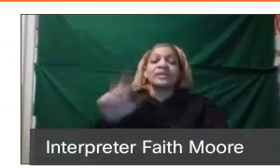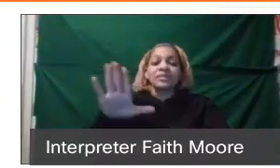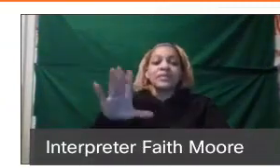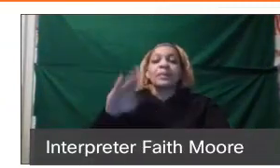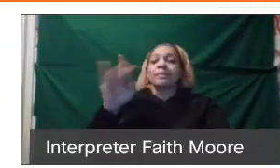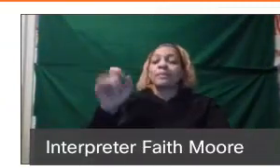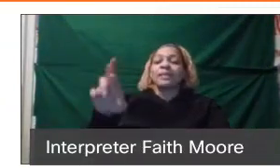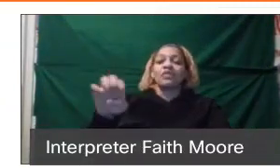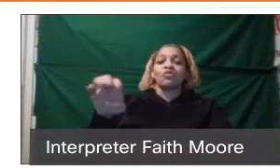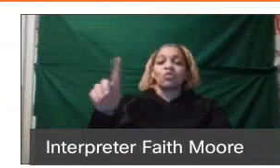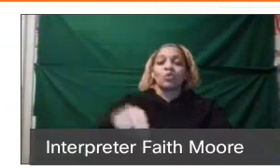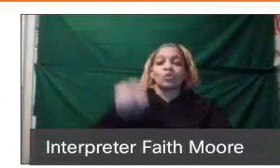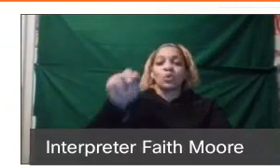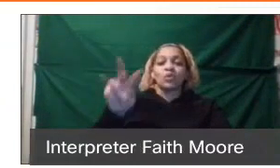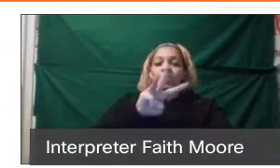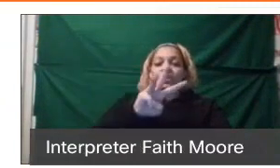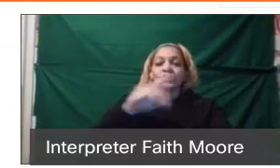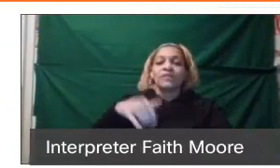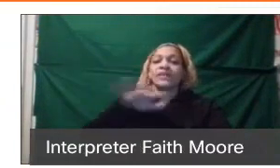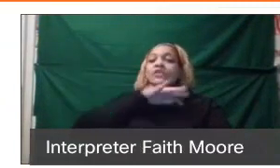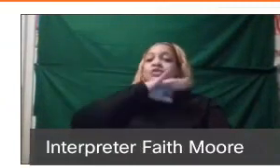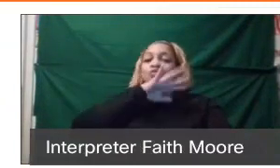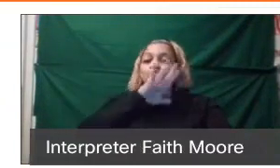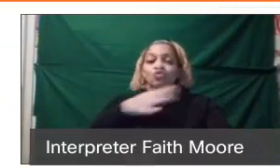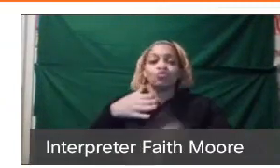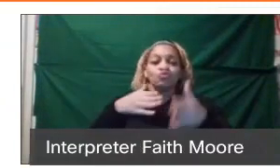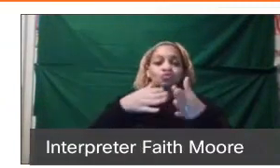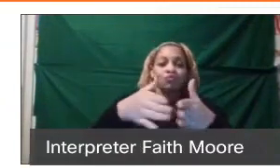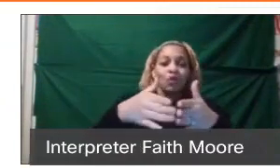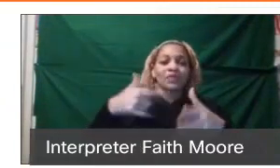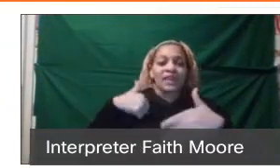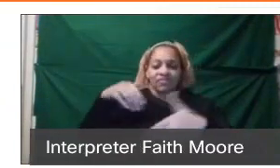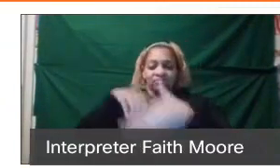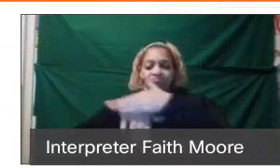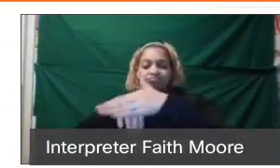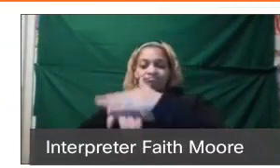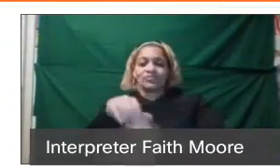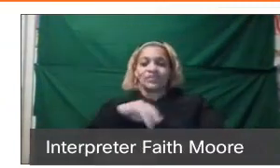There's also a dirt road that provides access to the garden from street Northwest.